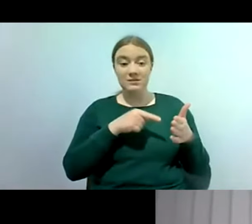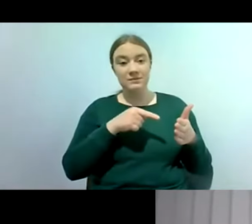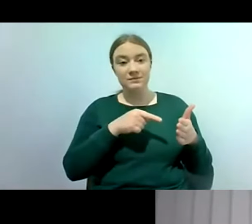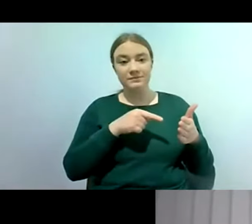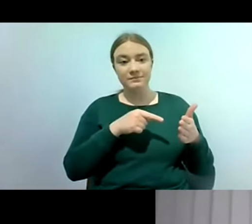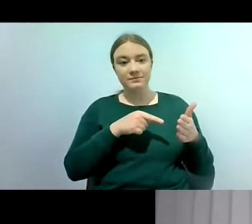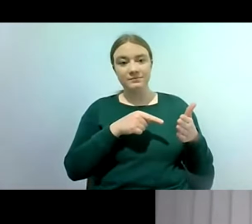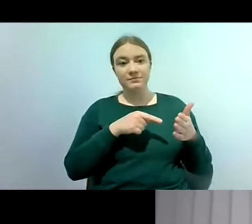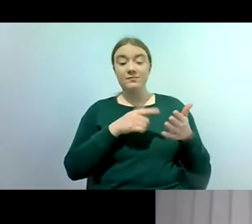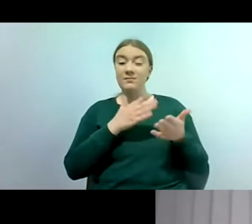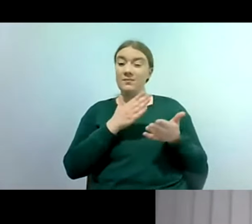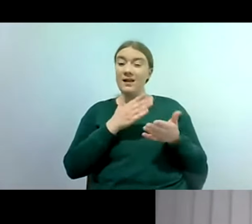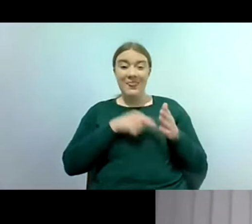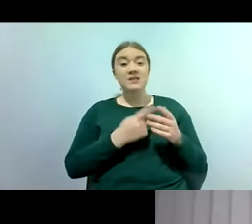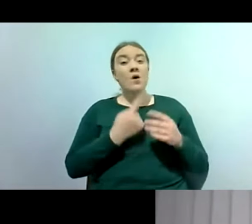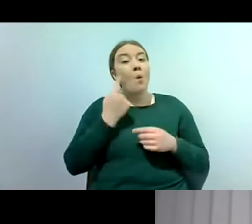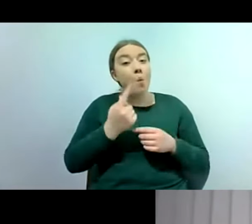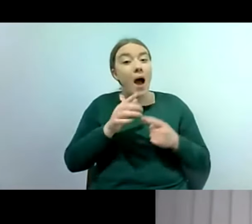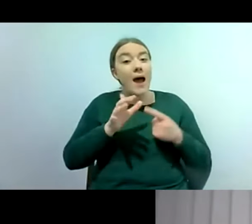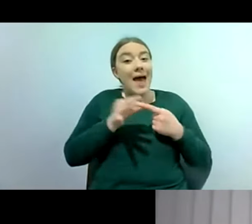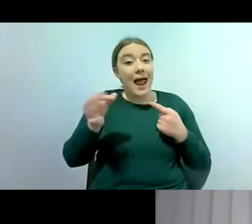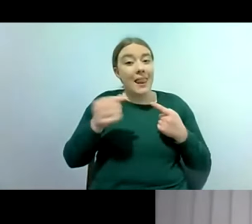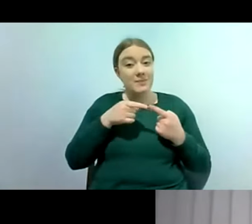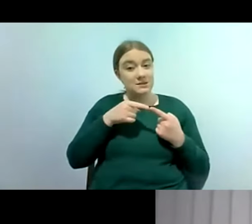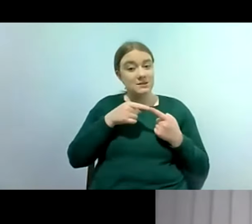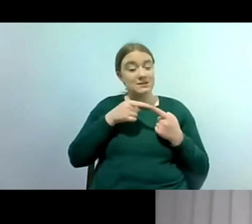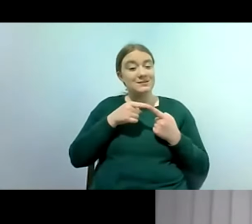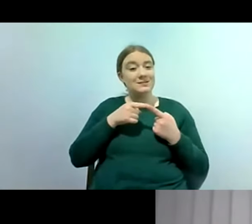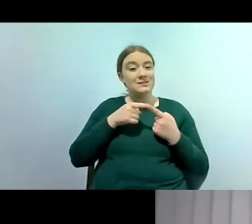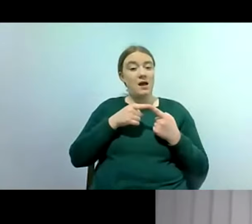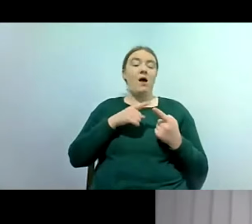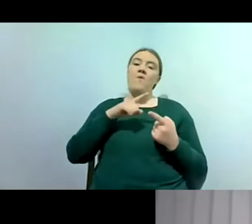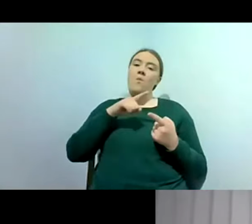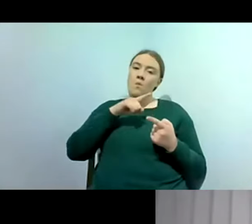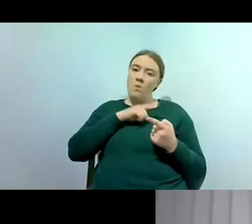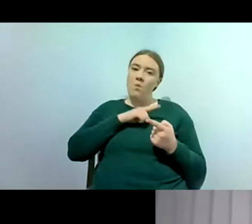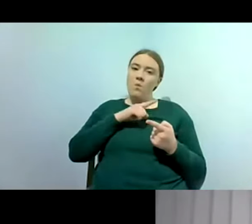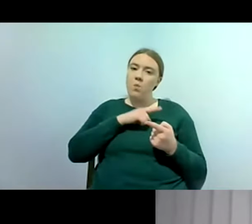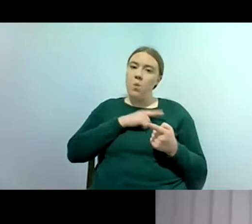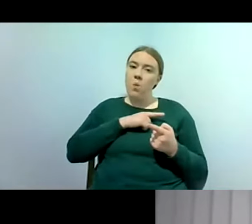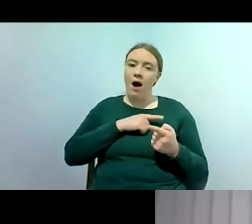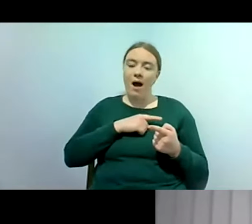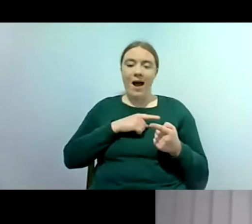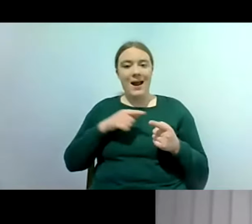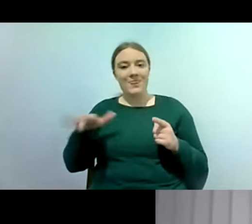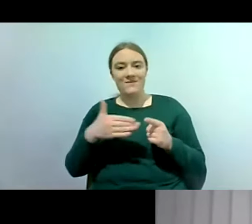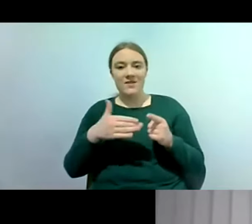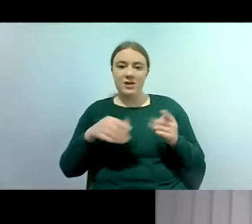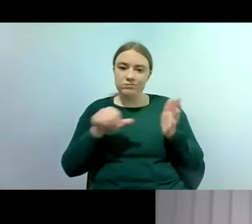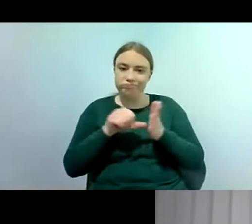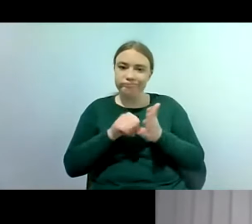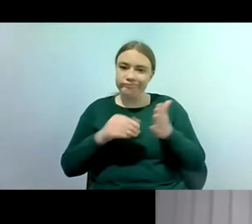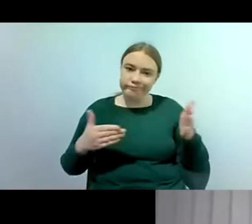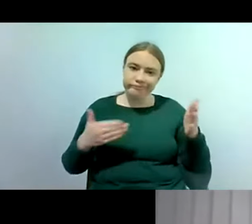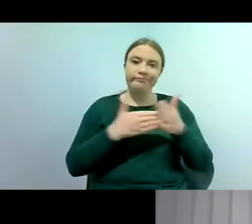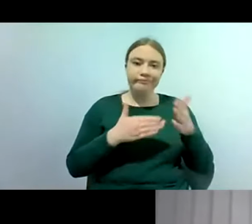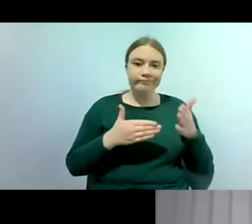one uh one aspect um of potential difficulties that that migratory fish are currently facing